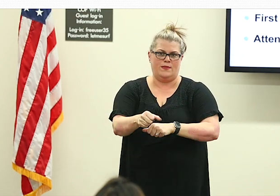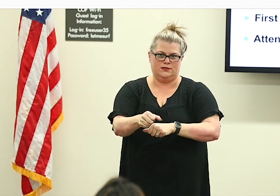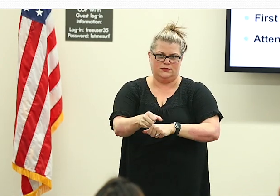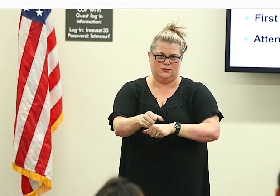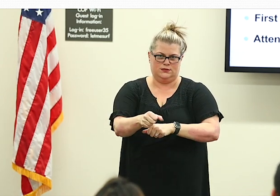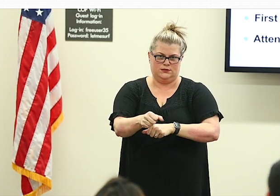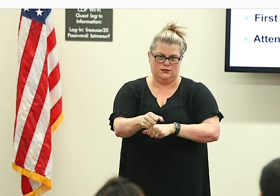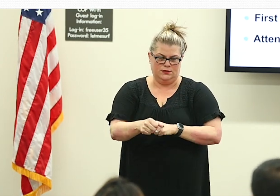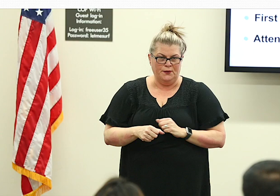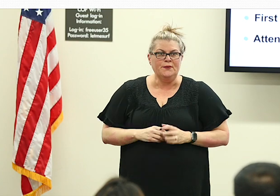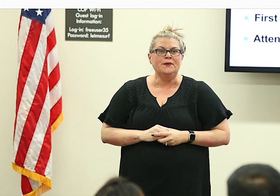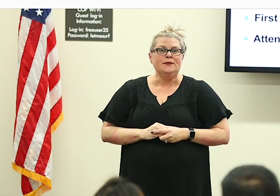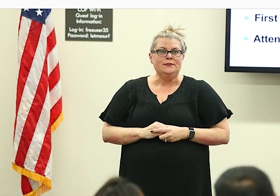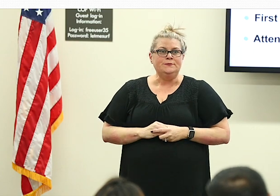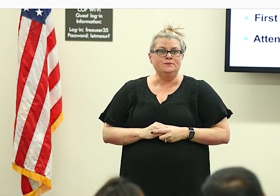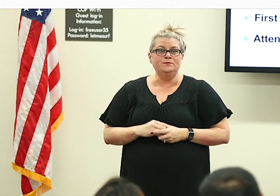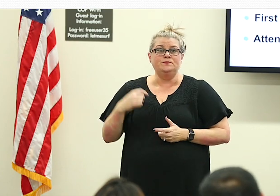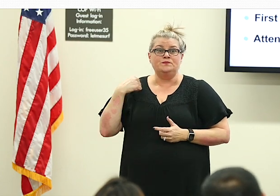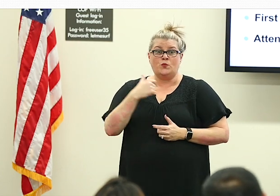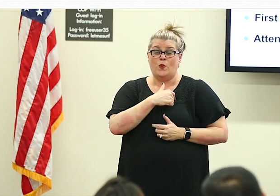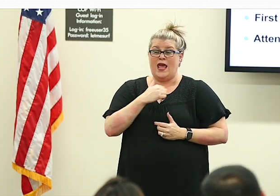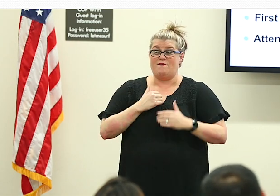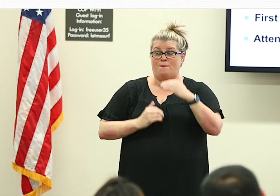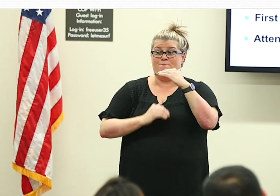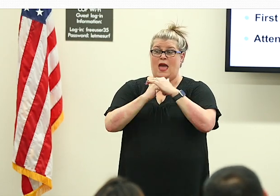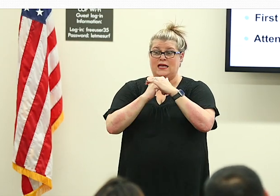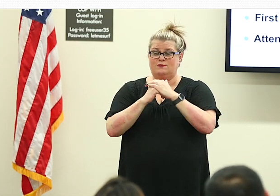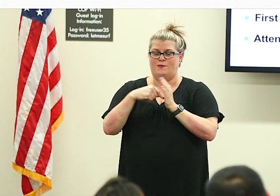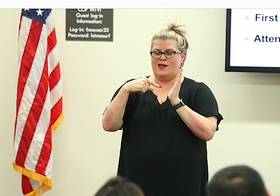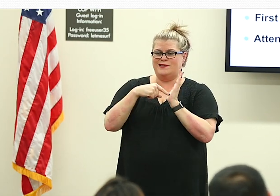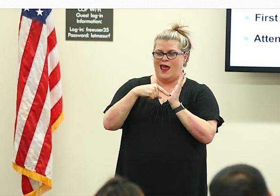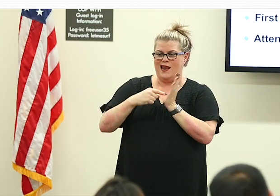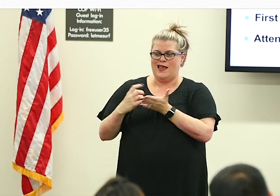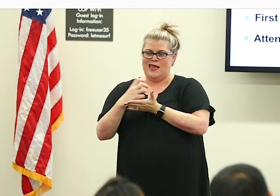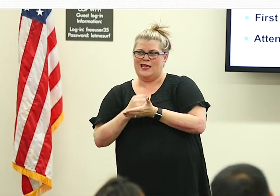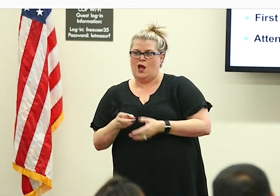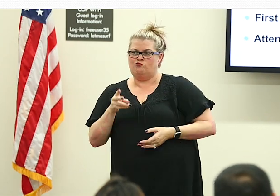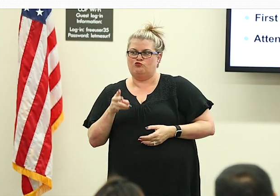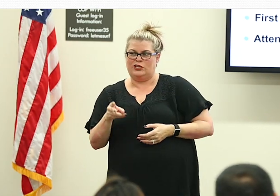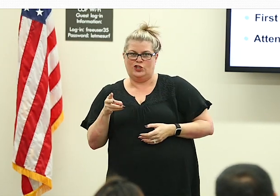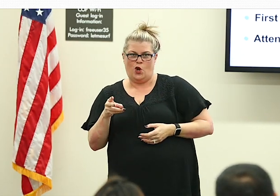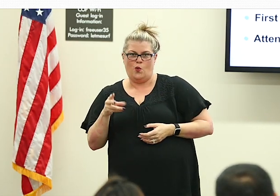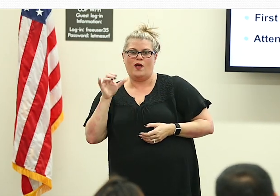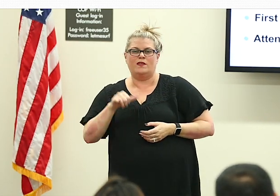We do have a maximum debt to income ratio, and that is 43%.